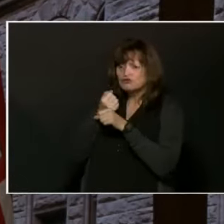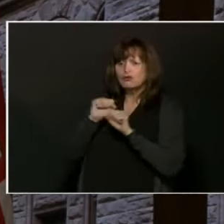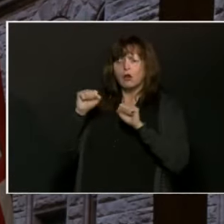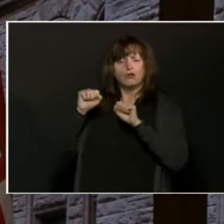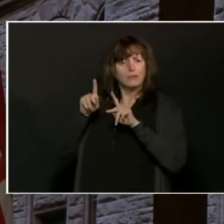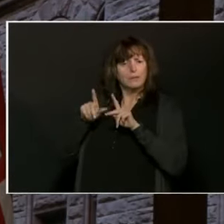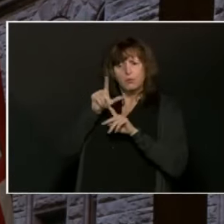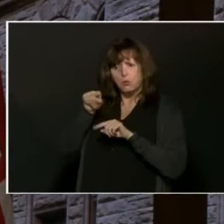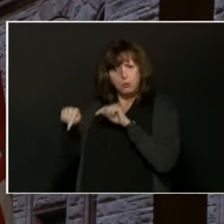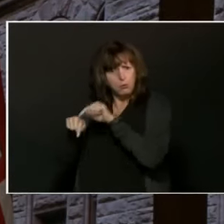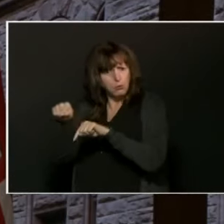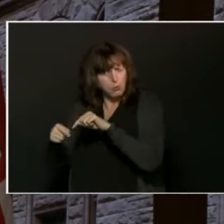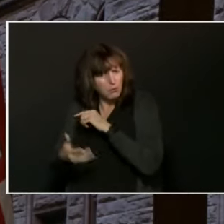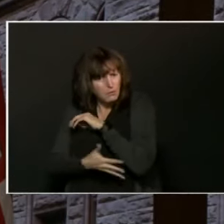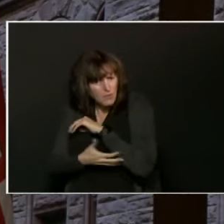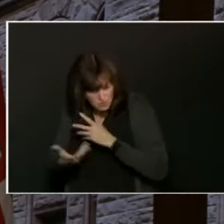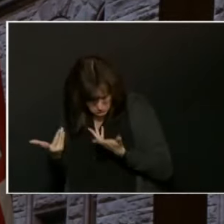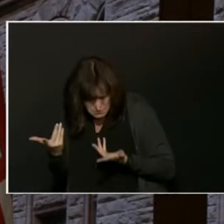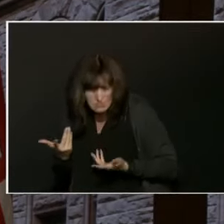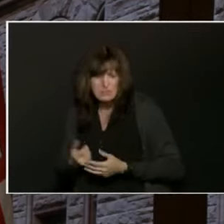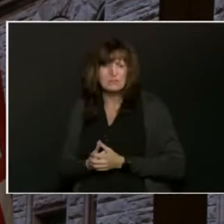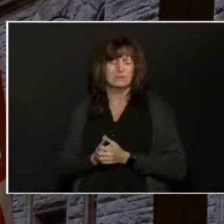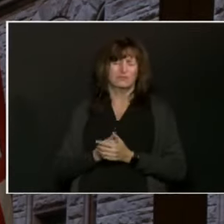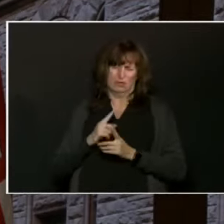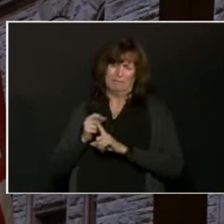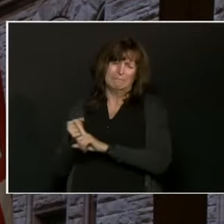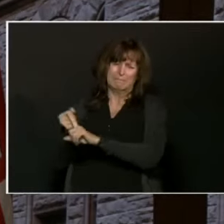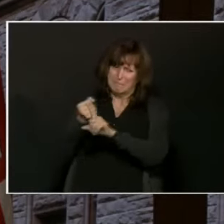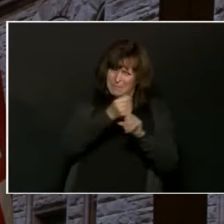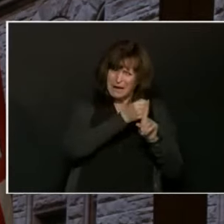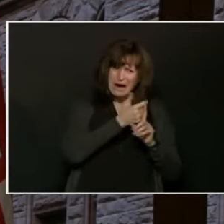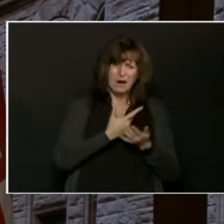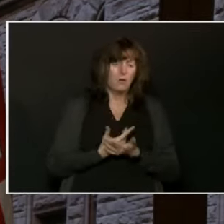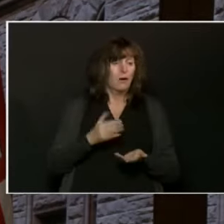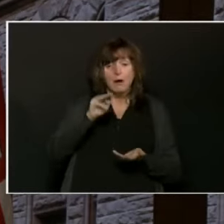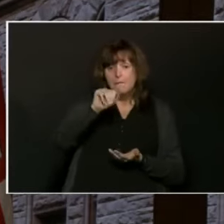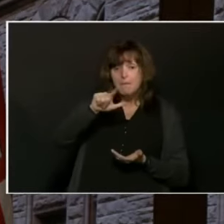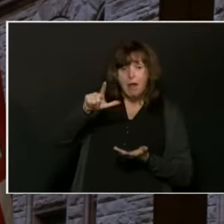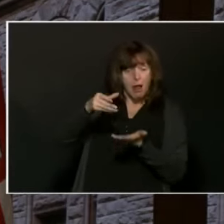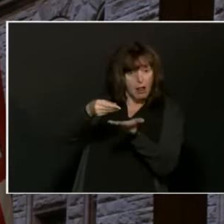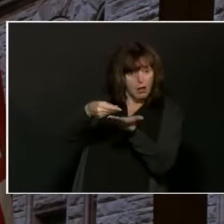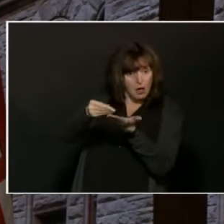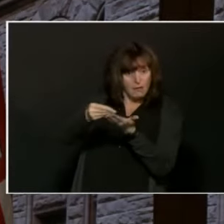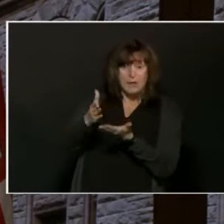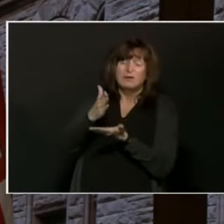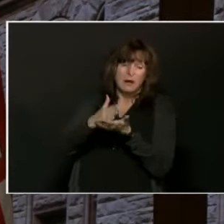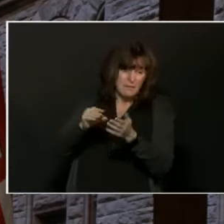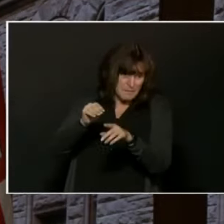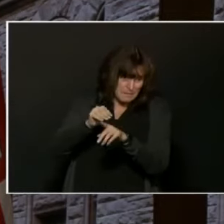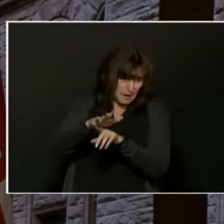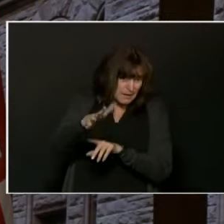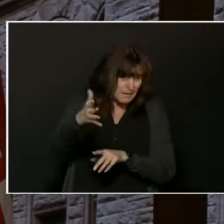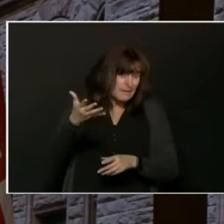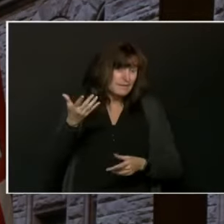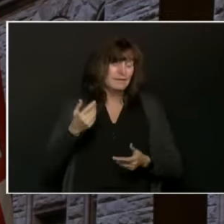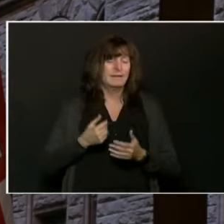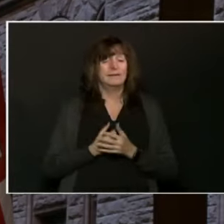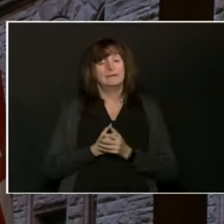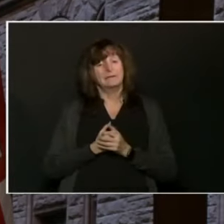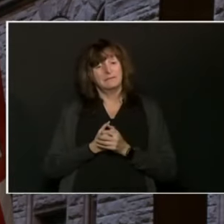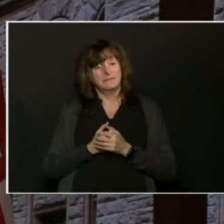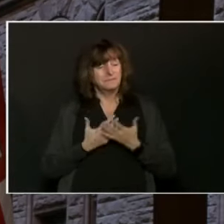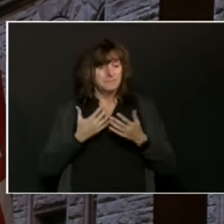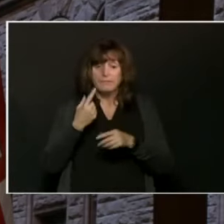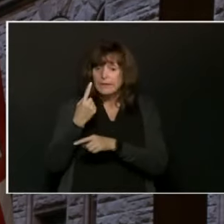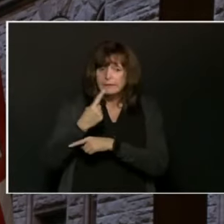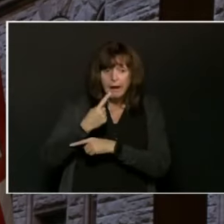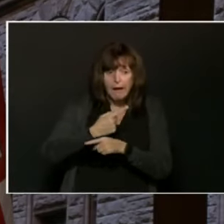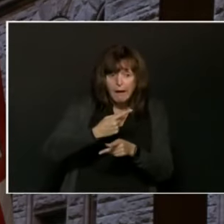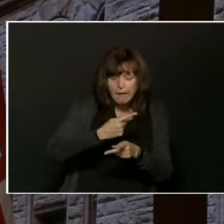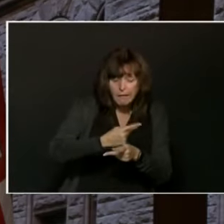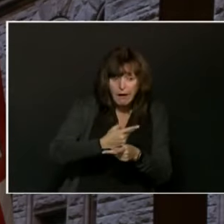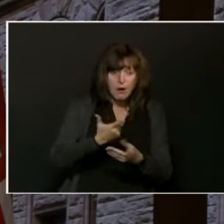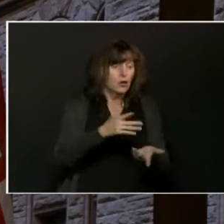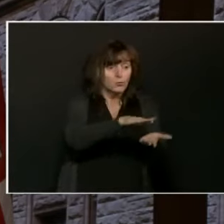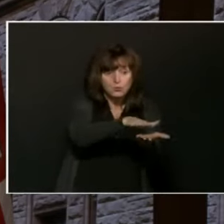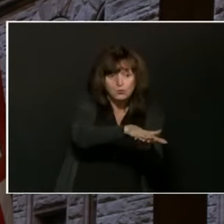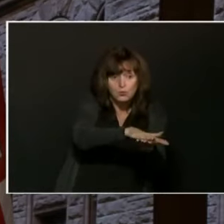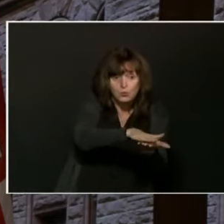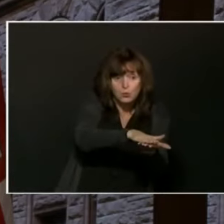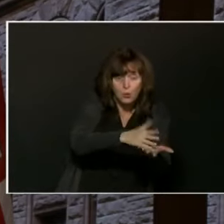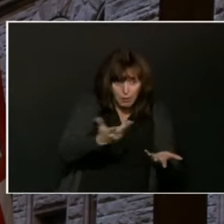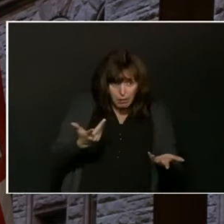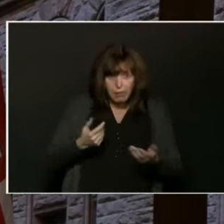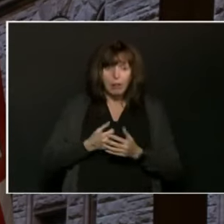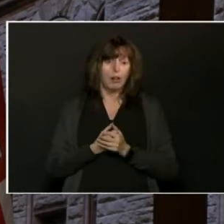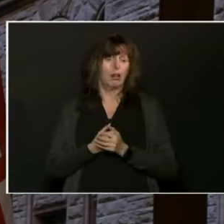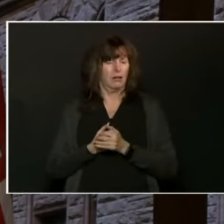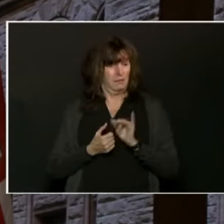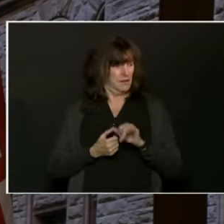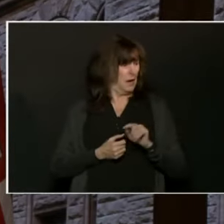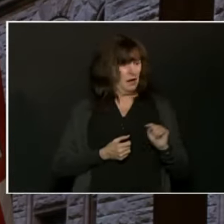FACILITIES SHELTERS.